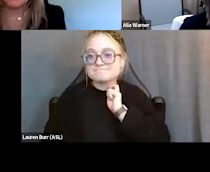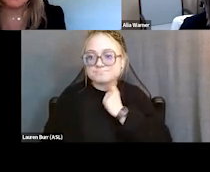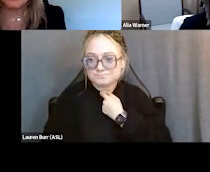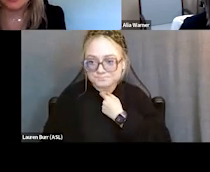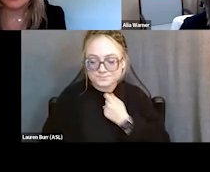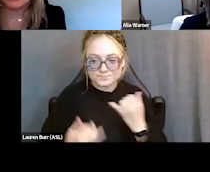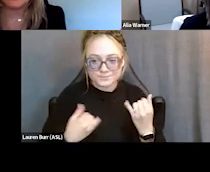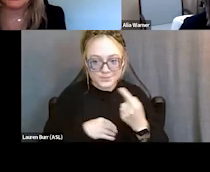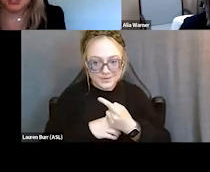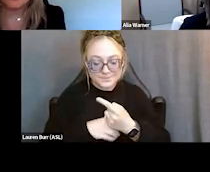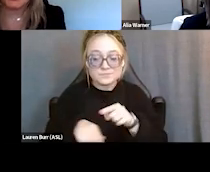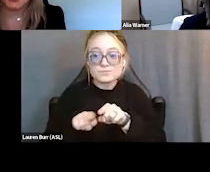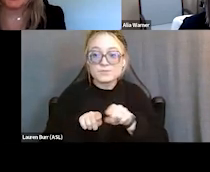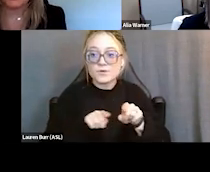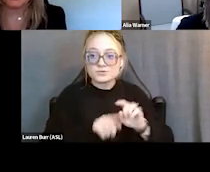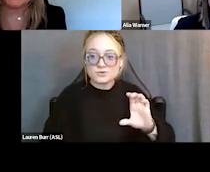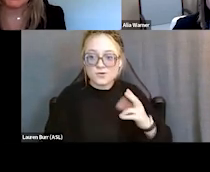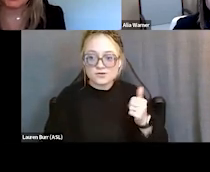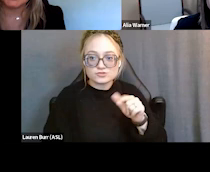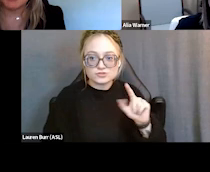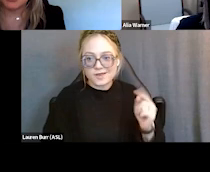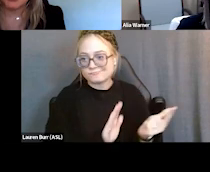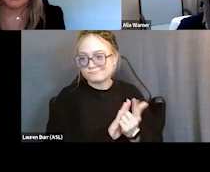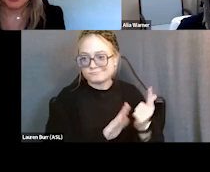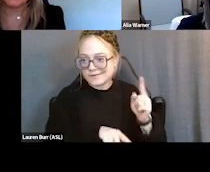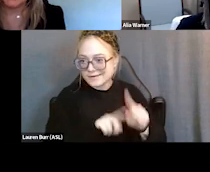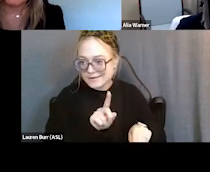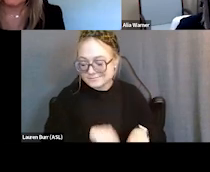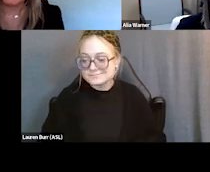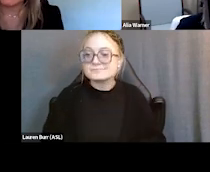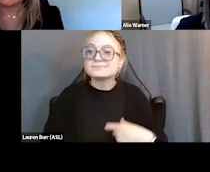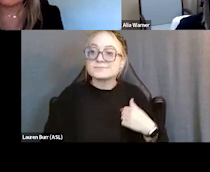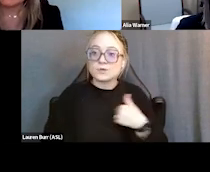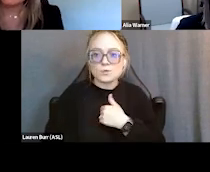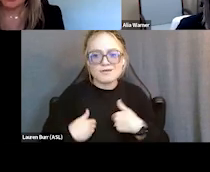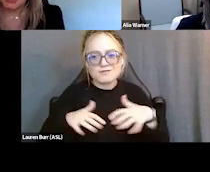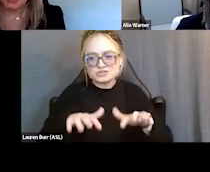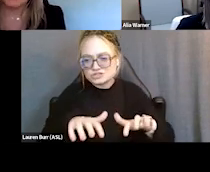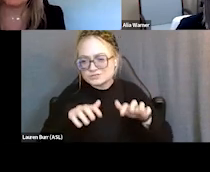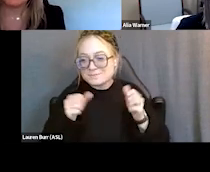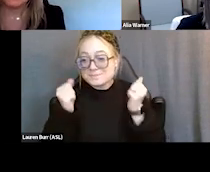We also have disabled the chat feature. We are gonna be joined by a large group of attendees,